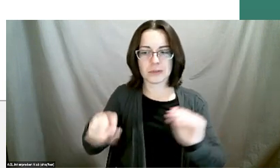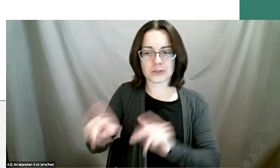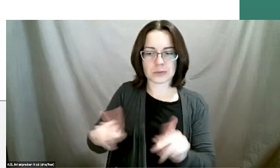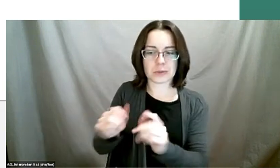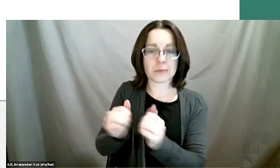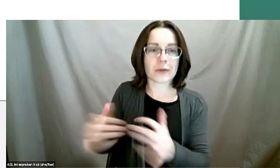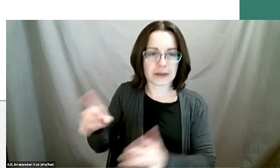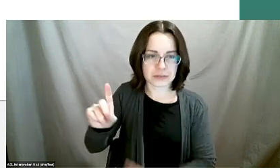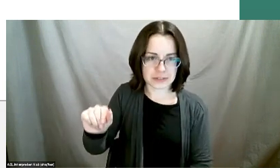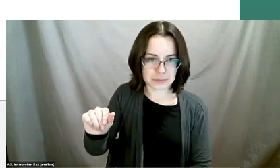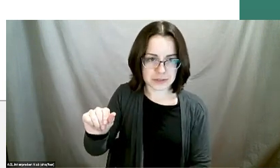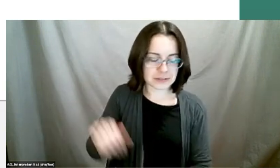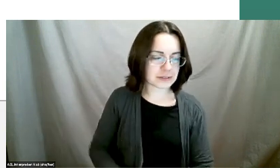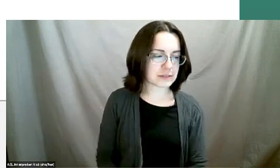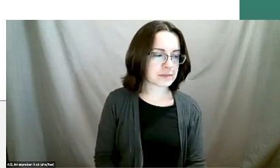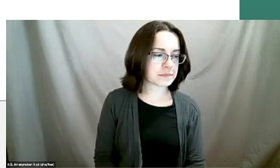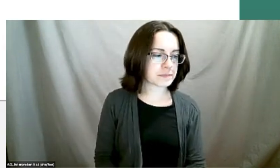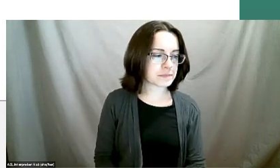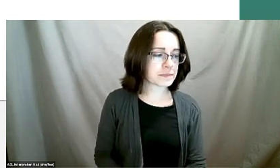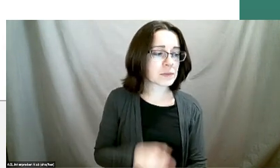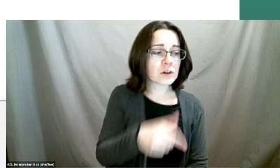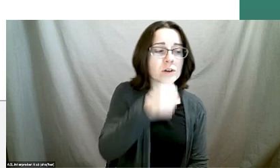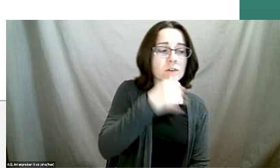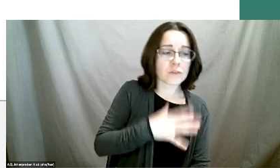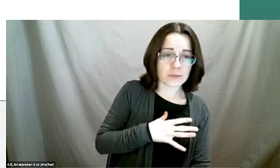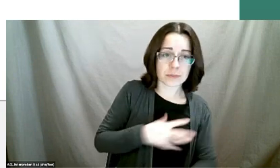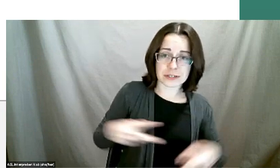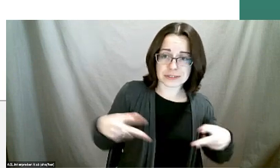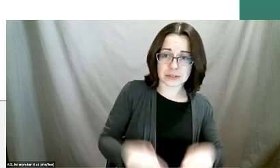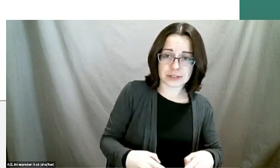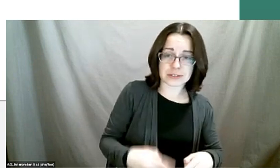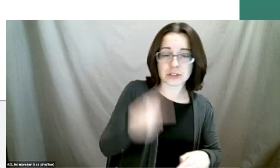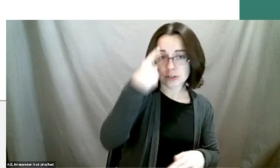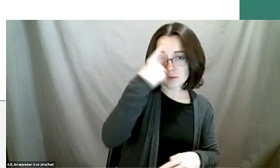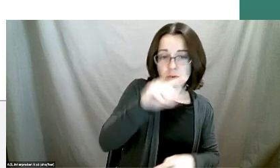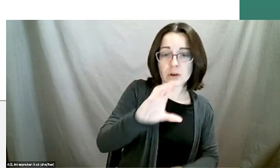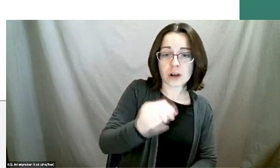female sterilization for those with cognitive disabilities was 1.54.